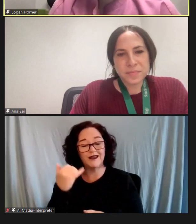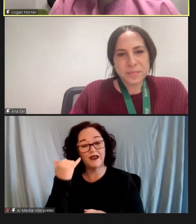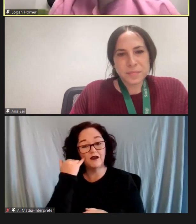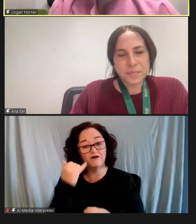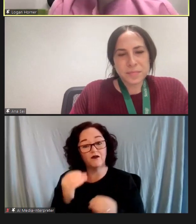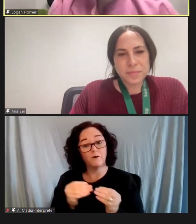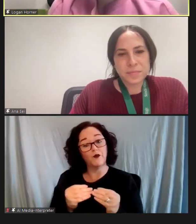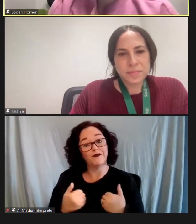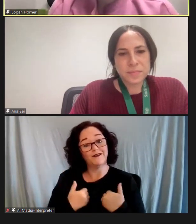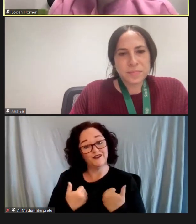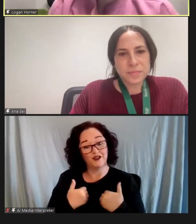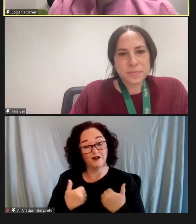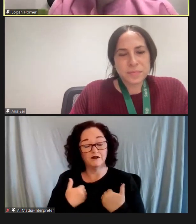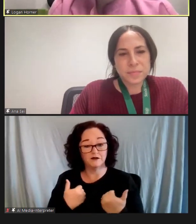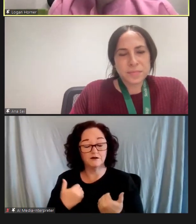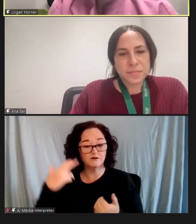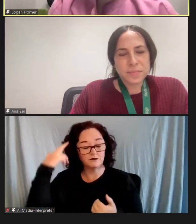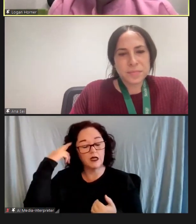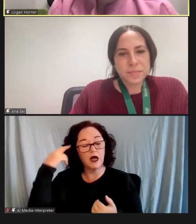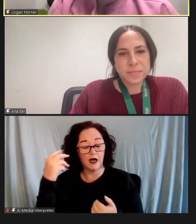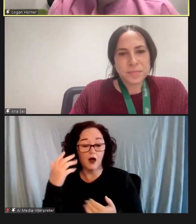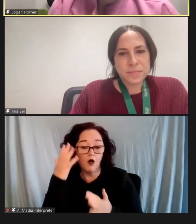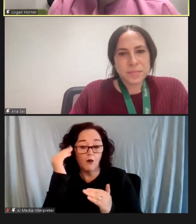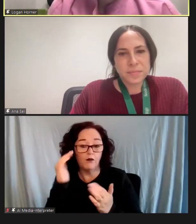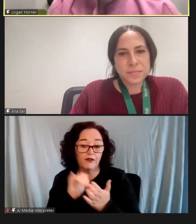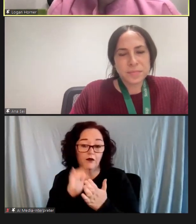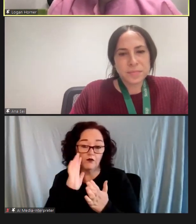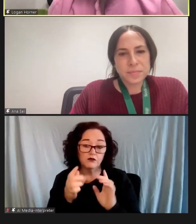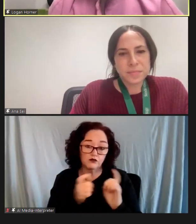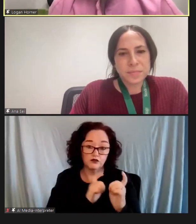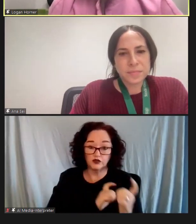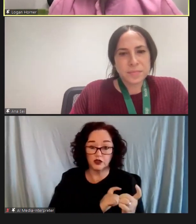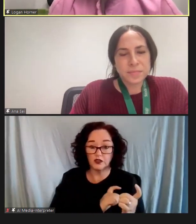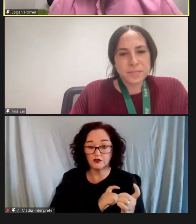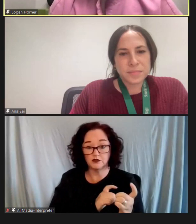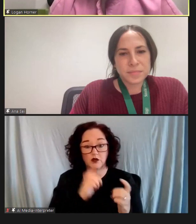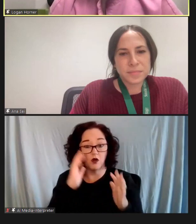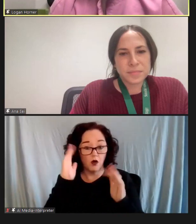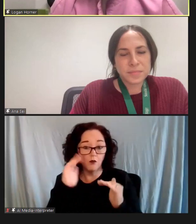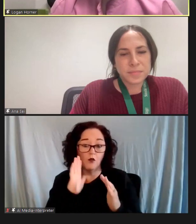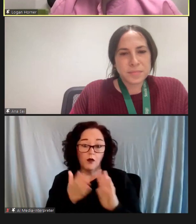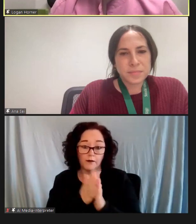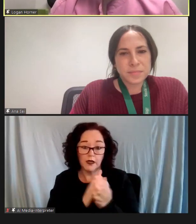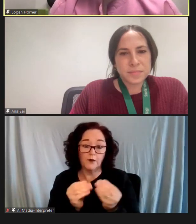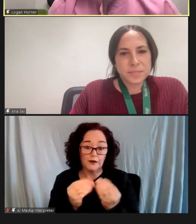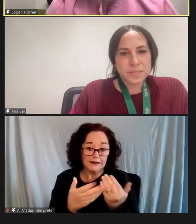change and we'll be able to get that